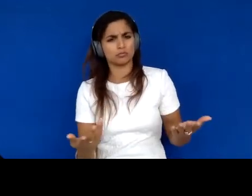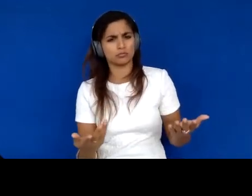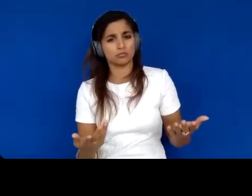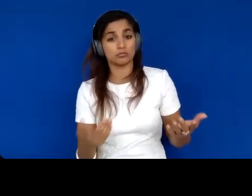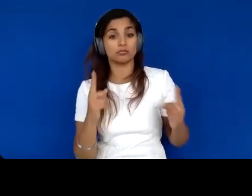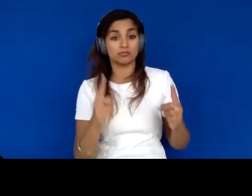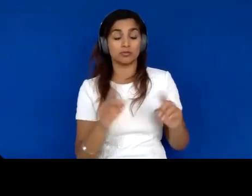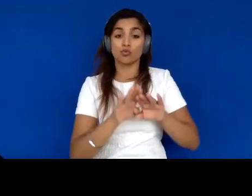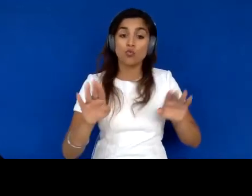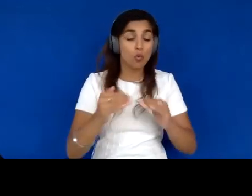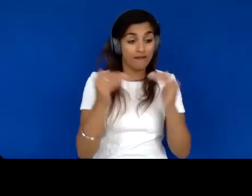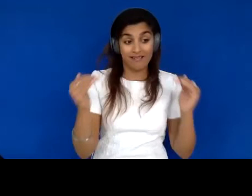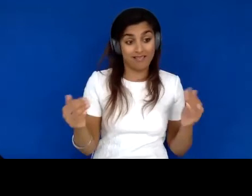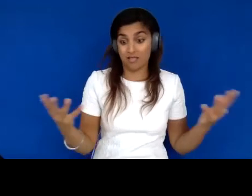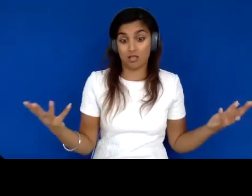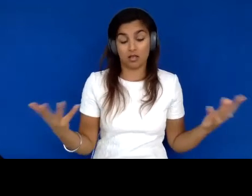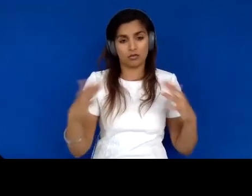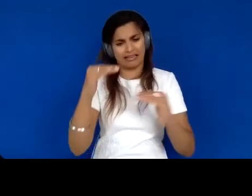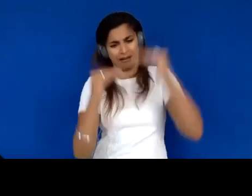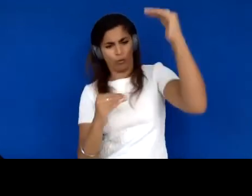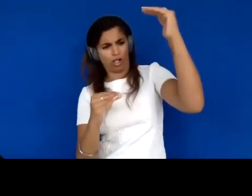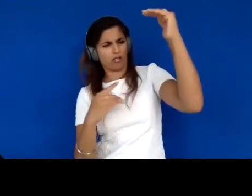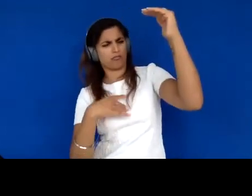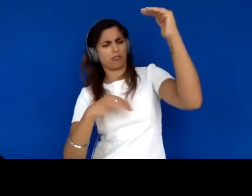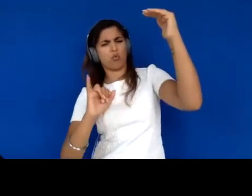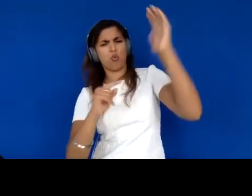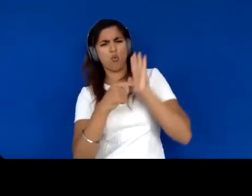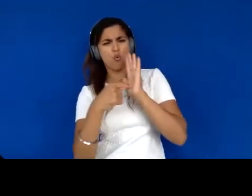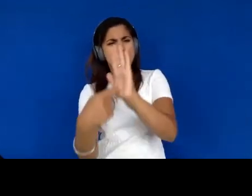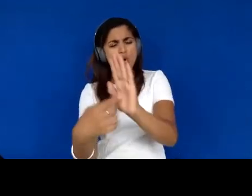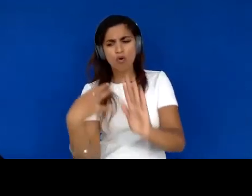feel unfair representation british female Paralympians especially